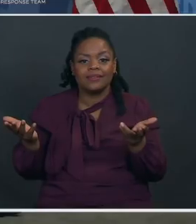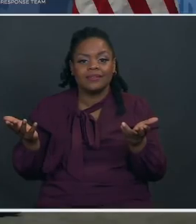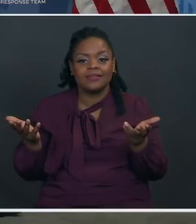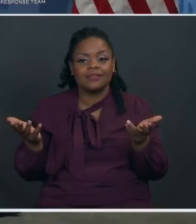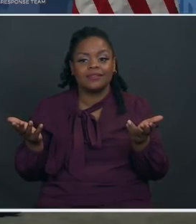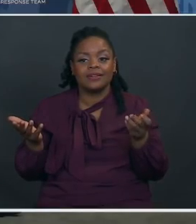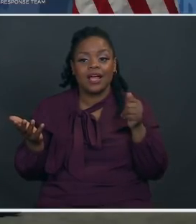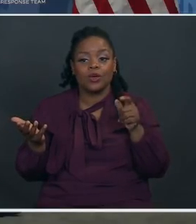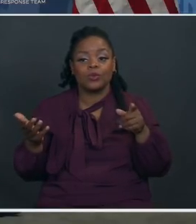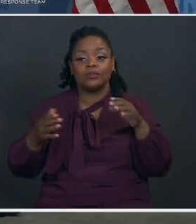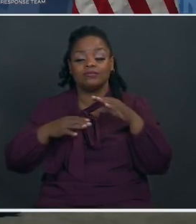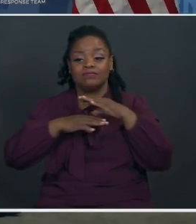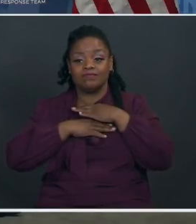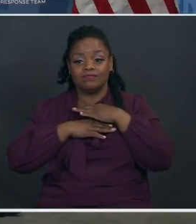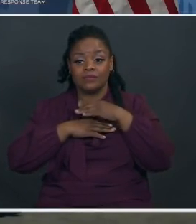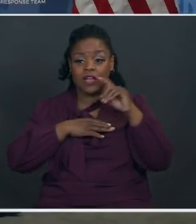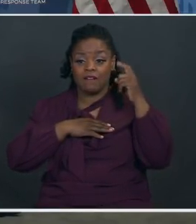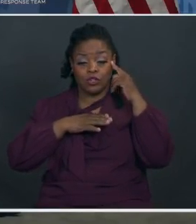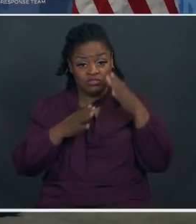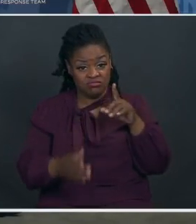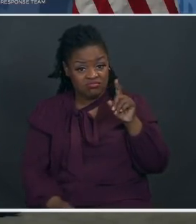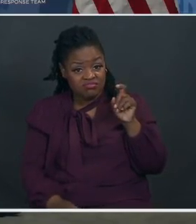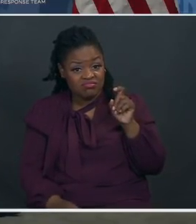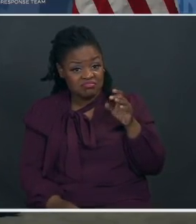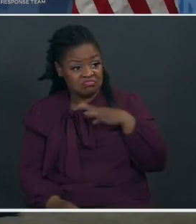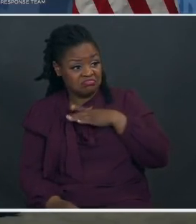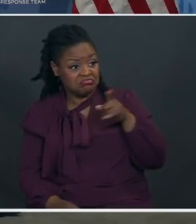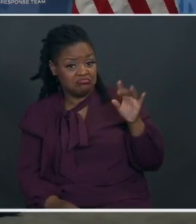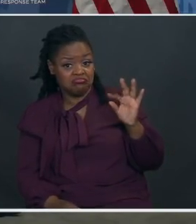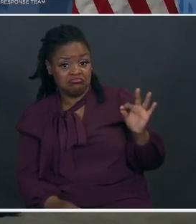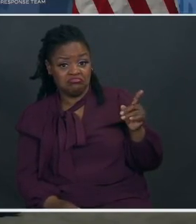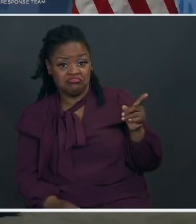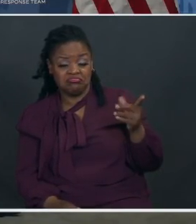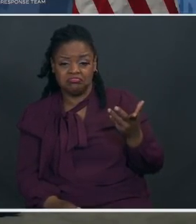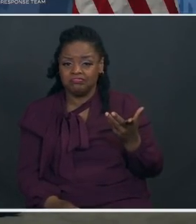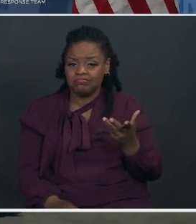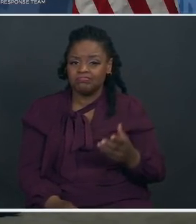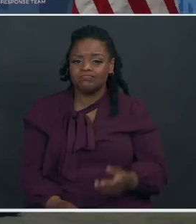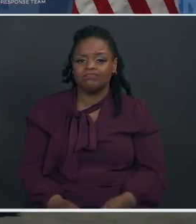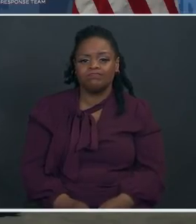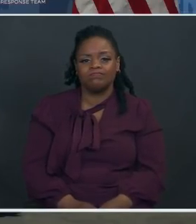are asking for not just increasing in the first try, but continue to meet what they're asking for?